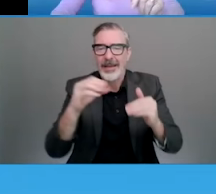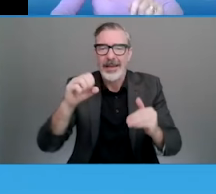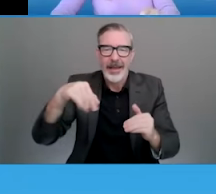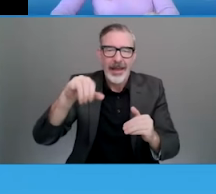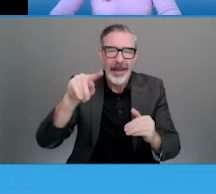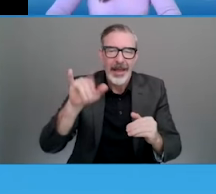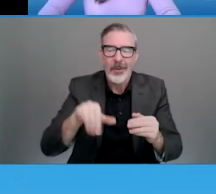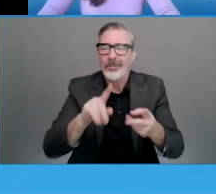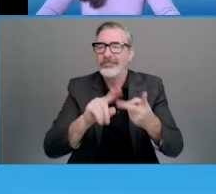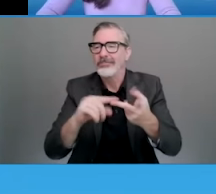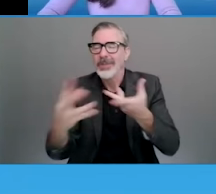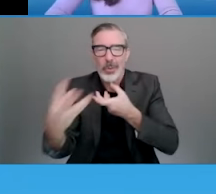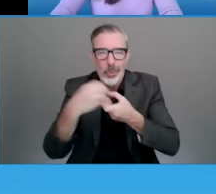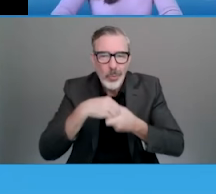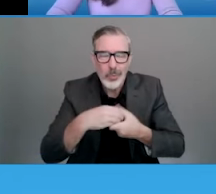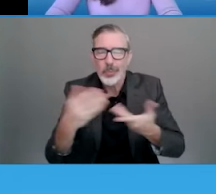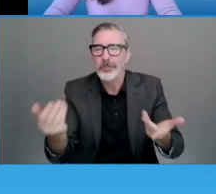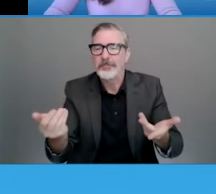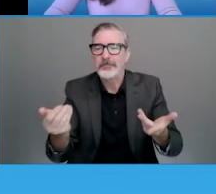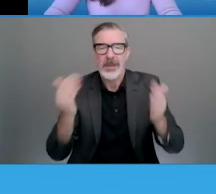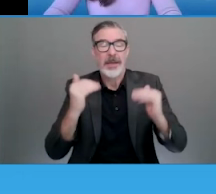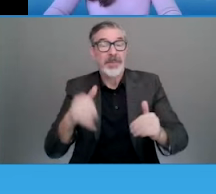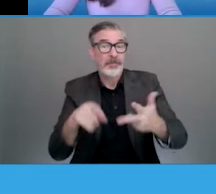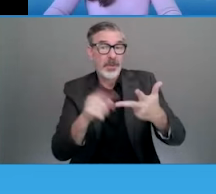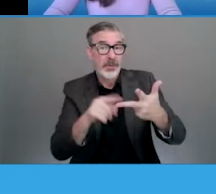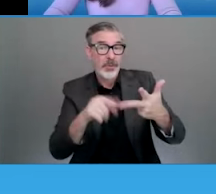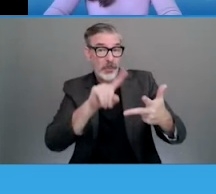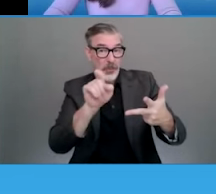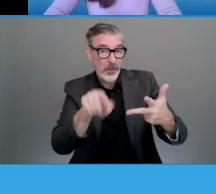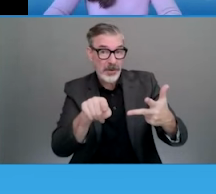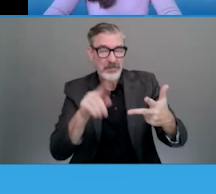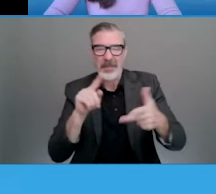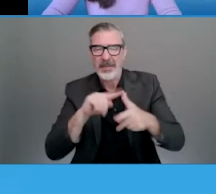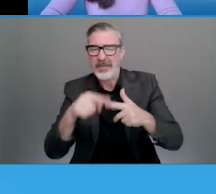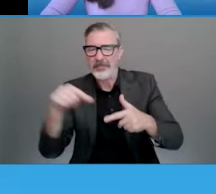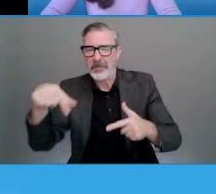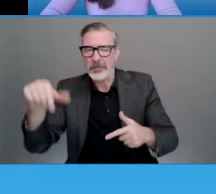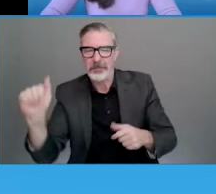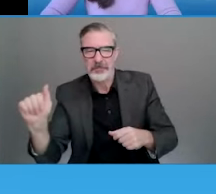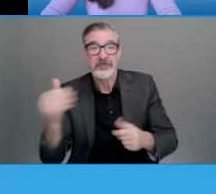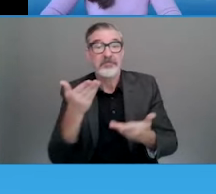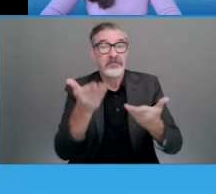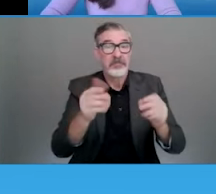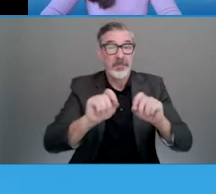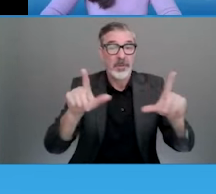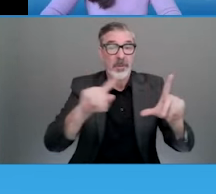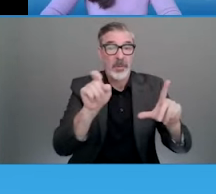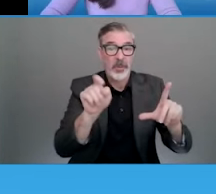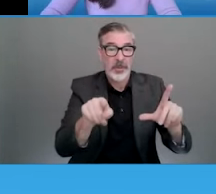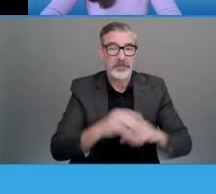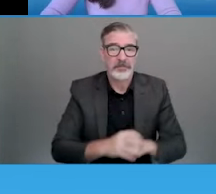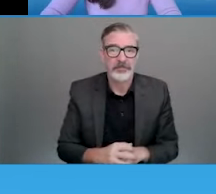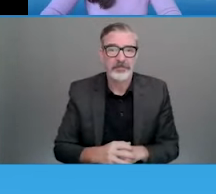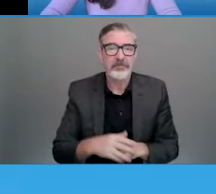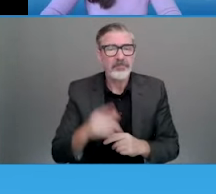And then we'll get on to some Q&A: Reflecting on your experiences, What practices have helped include employees with disabilities